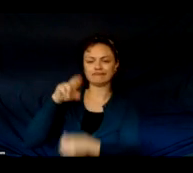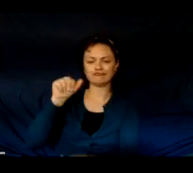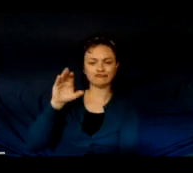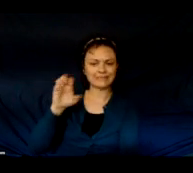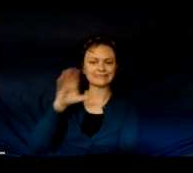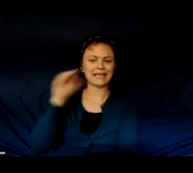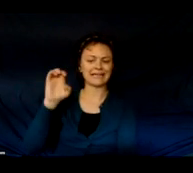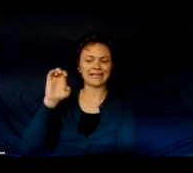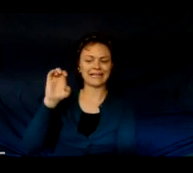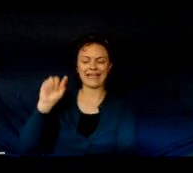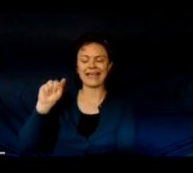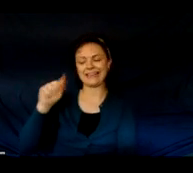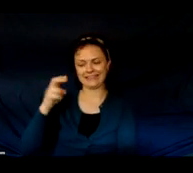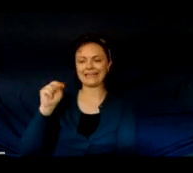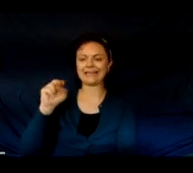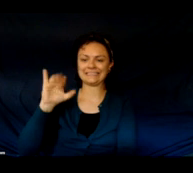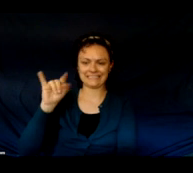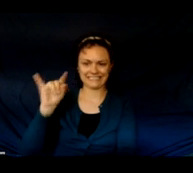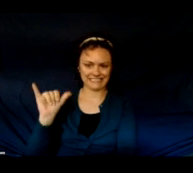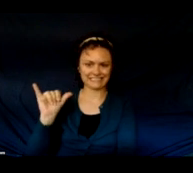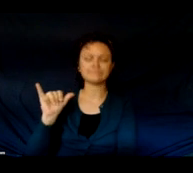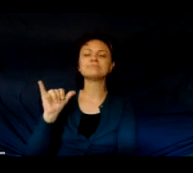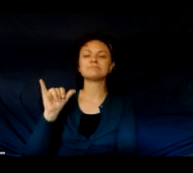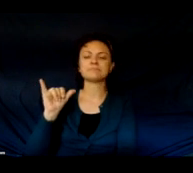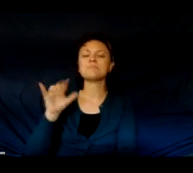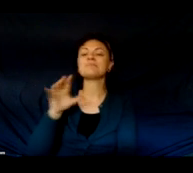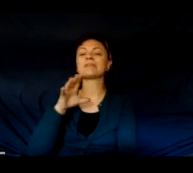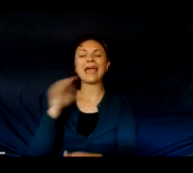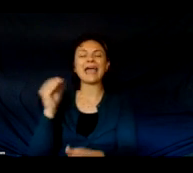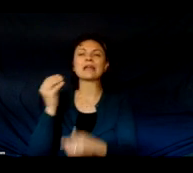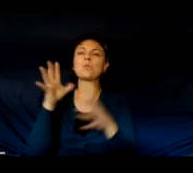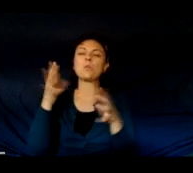the prevalence of long term services and support needs.